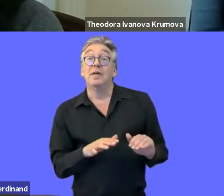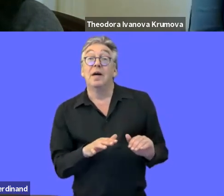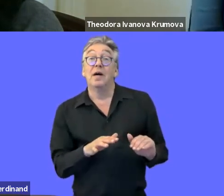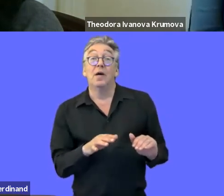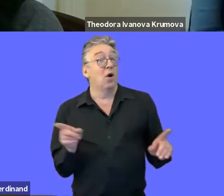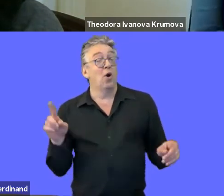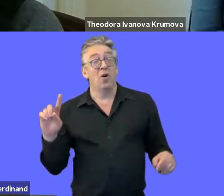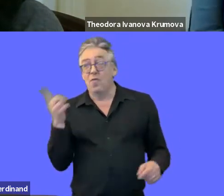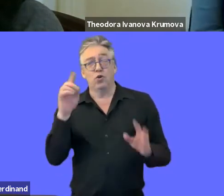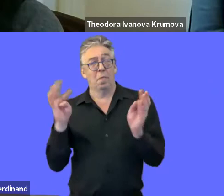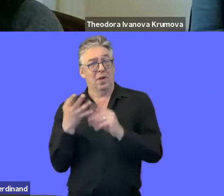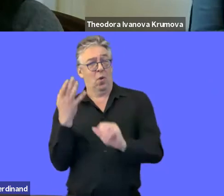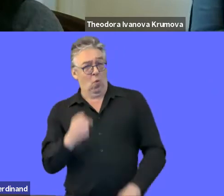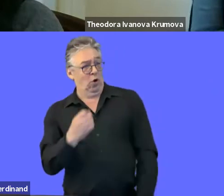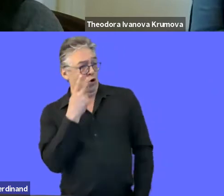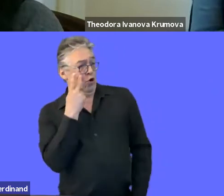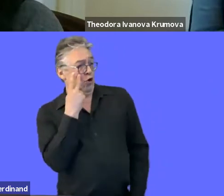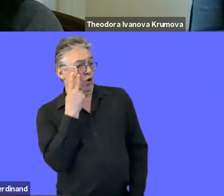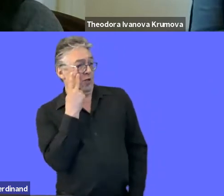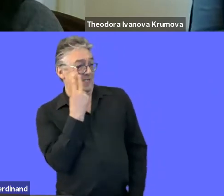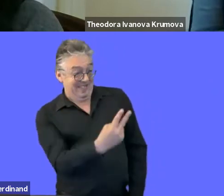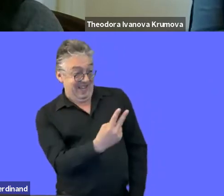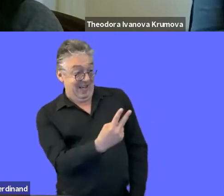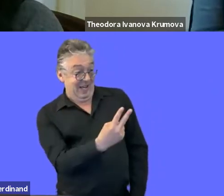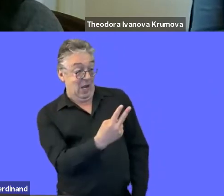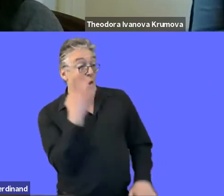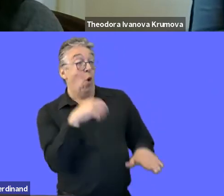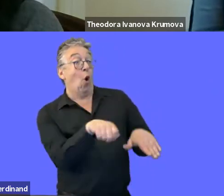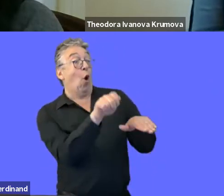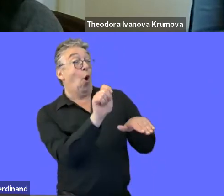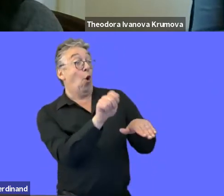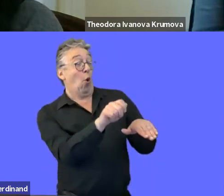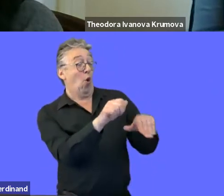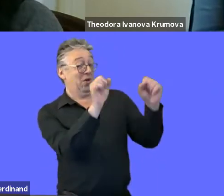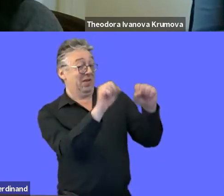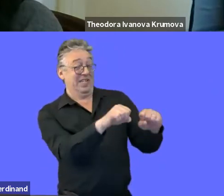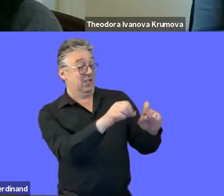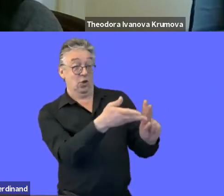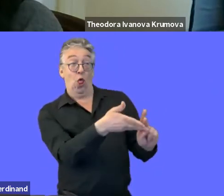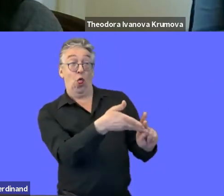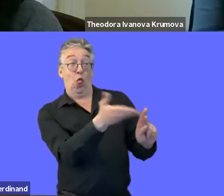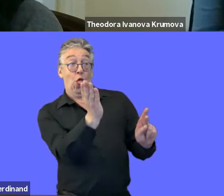that they have been arbitrarily or have been led to clear injustice.